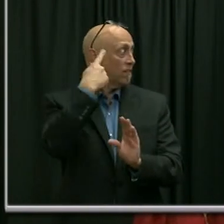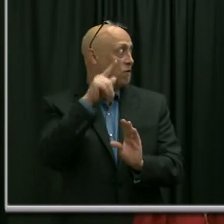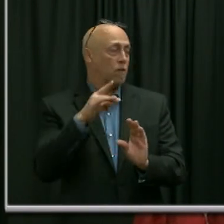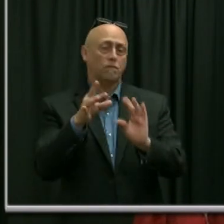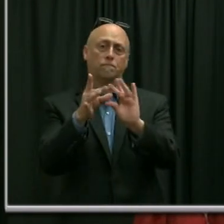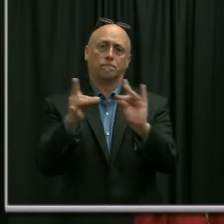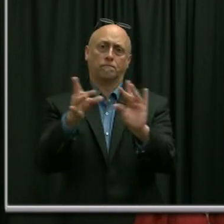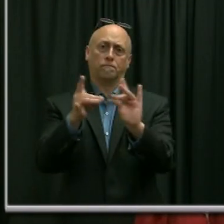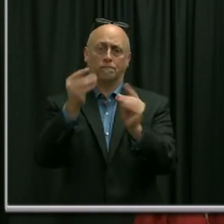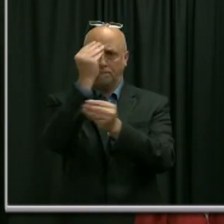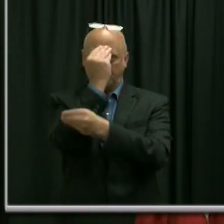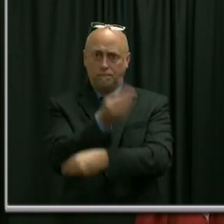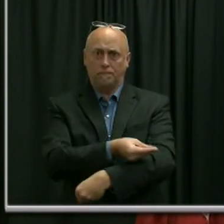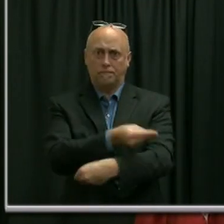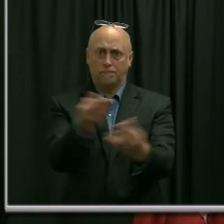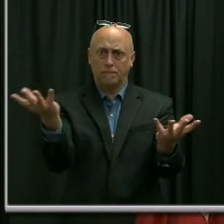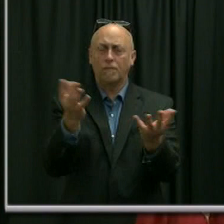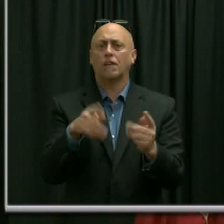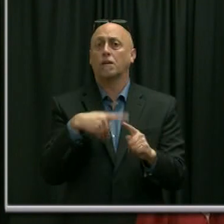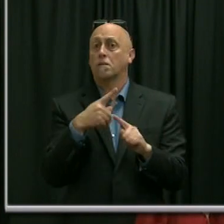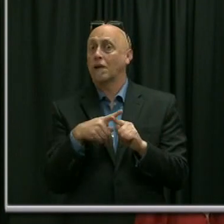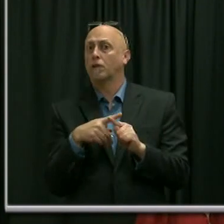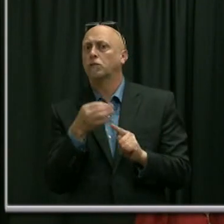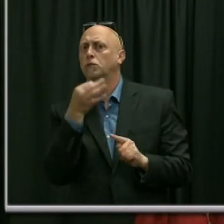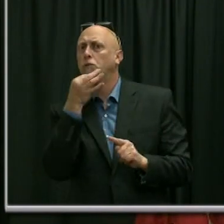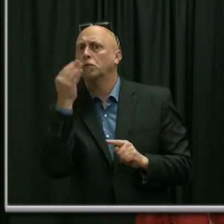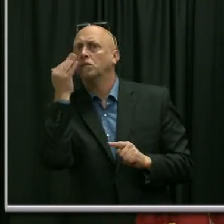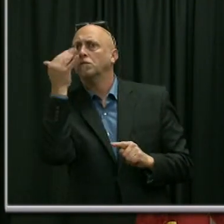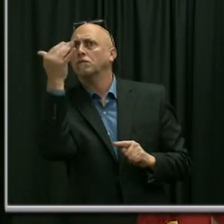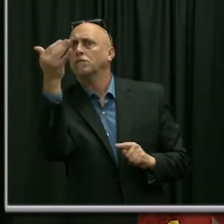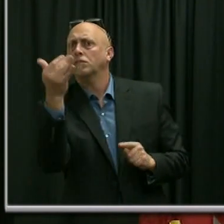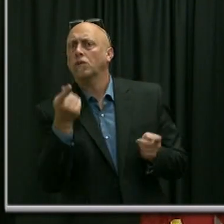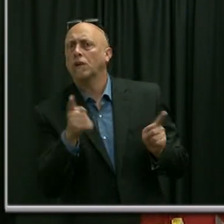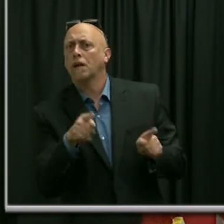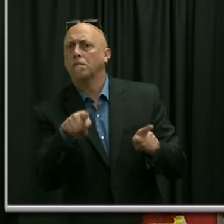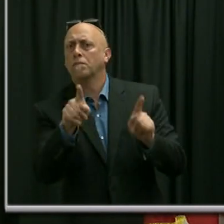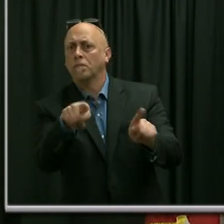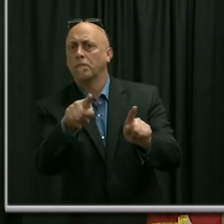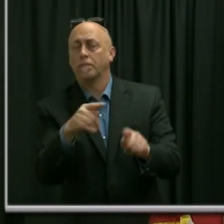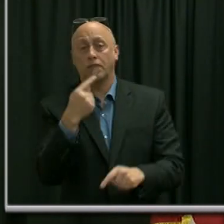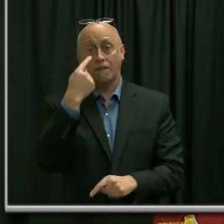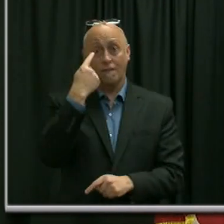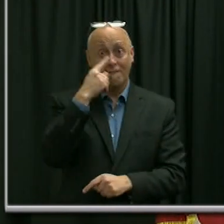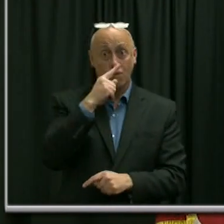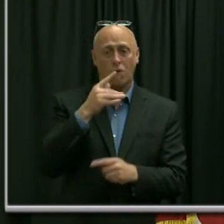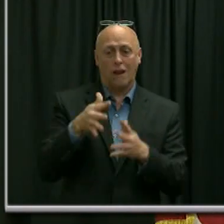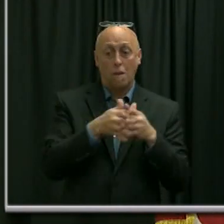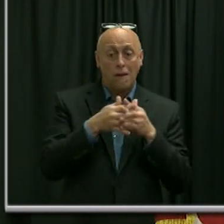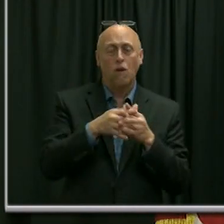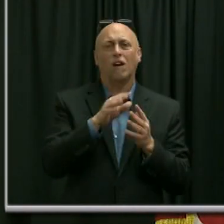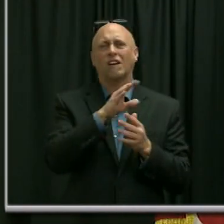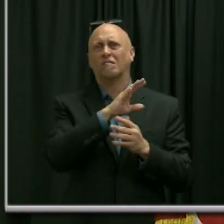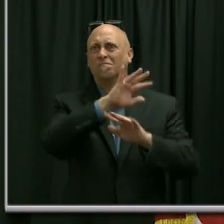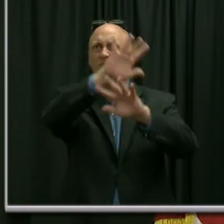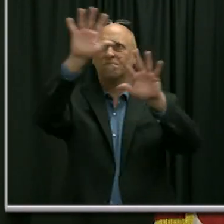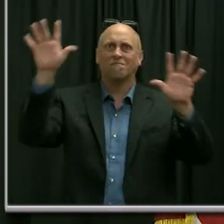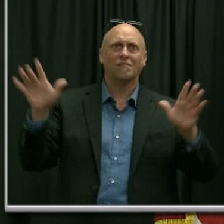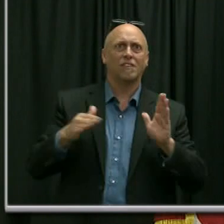UBER ASKED ME TO BE HERE TO HELP PROVIDE CONTEXT FOR WHAT WE THINK COULD BE AHEAD FOR OUR